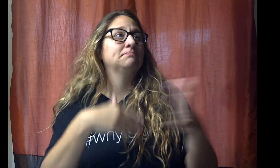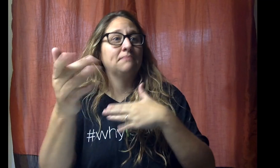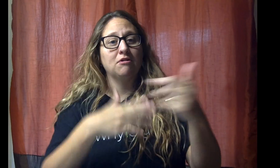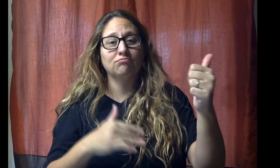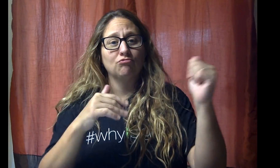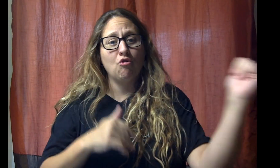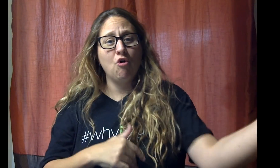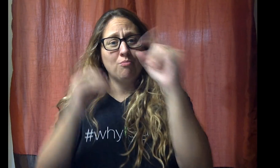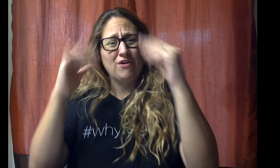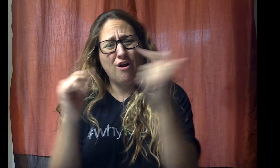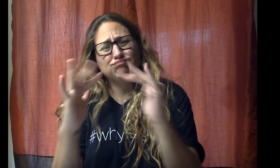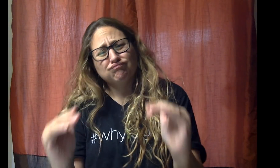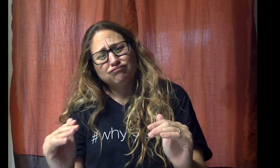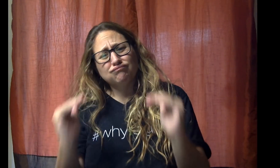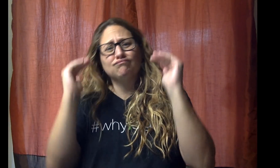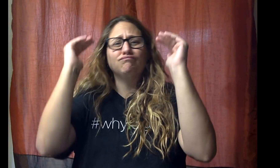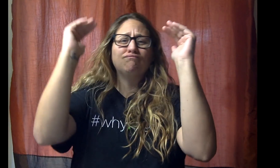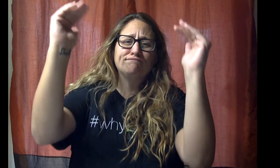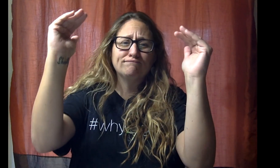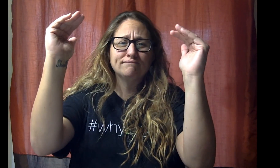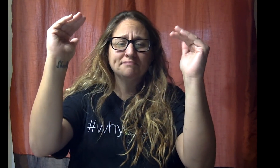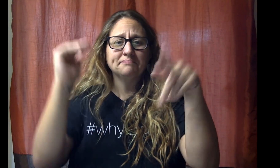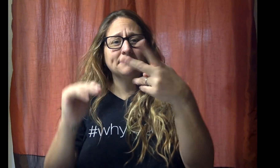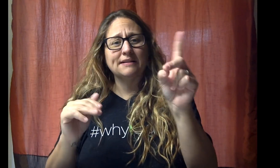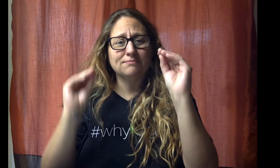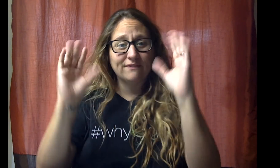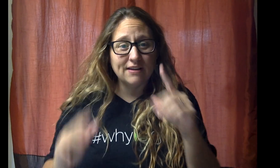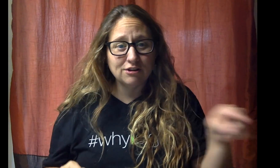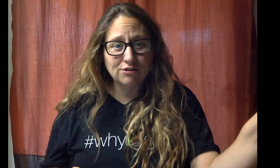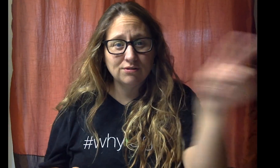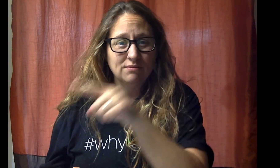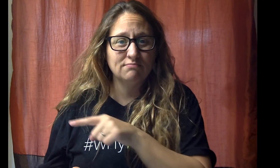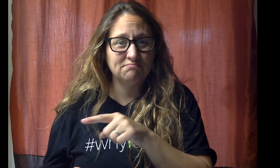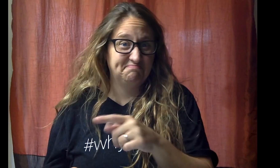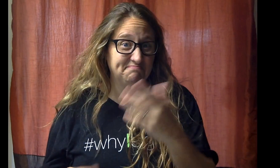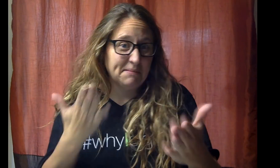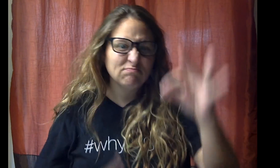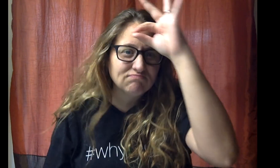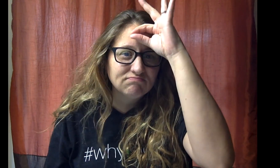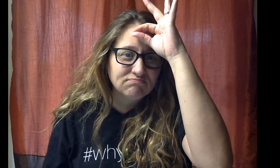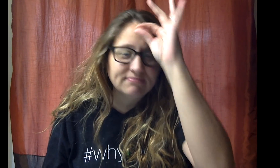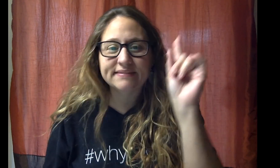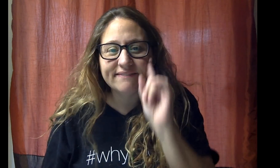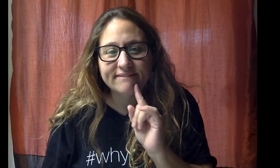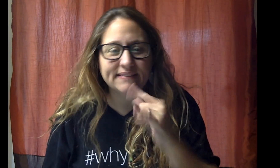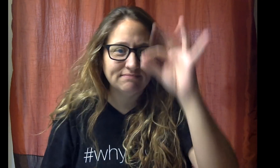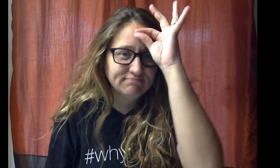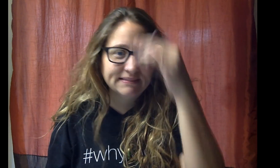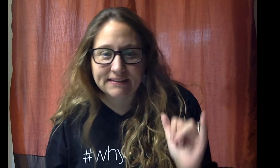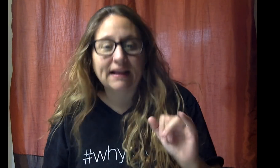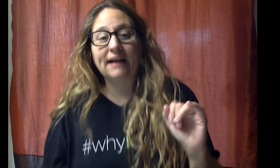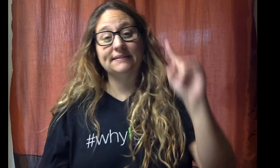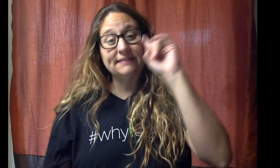and the professors were all PhDs, they may have no clue in what deaf really meant.